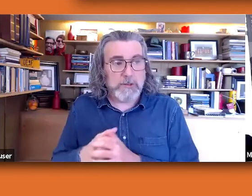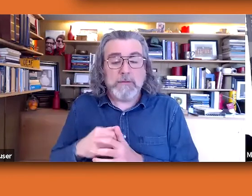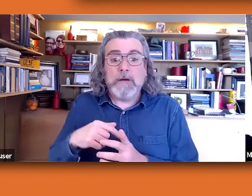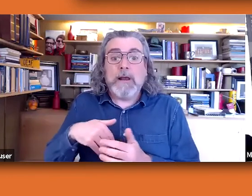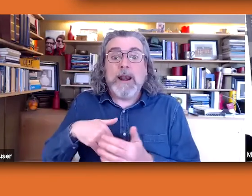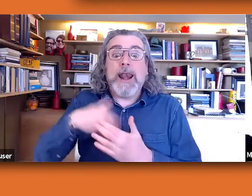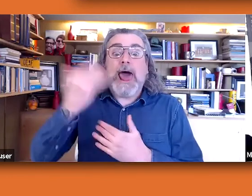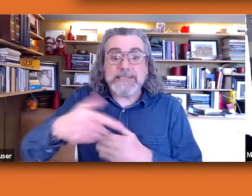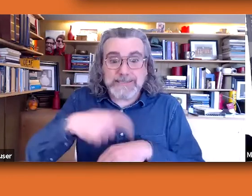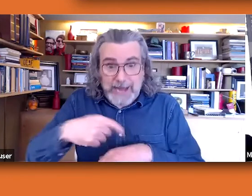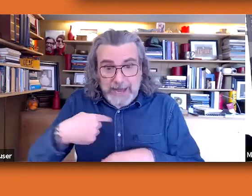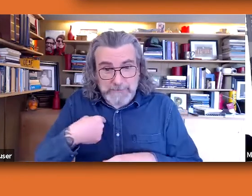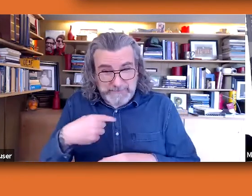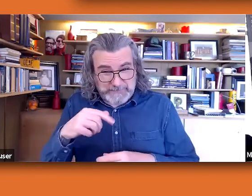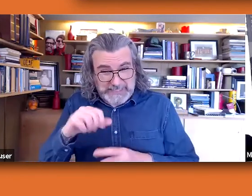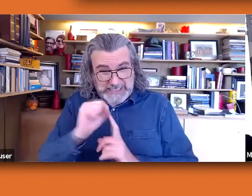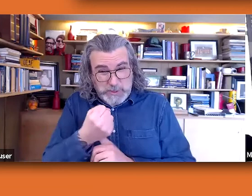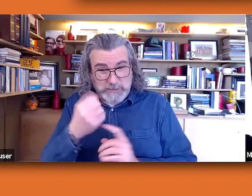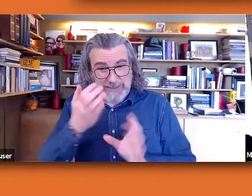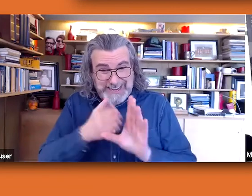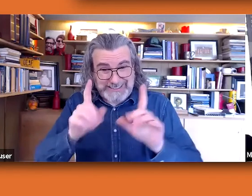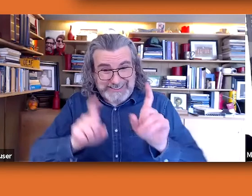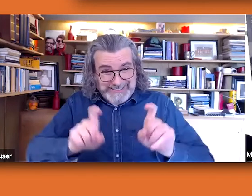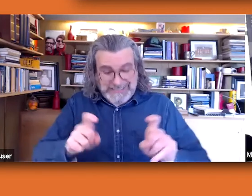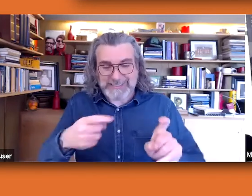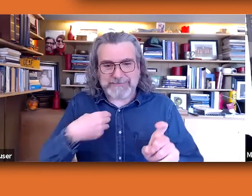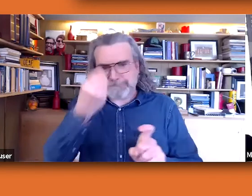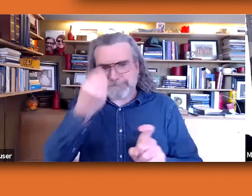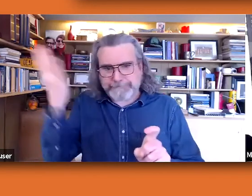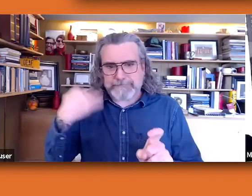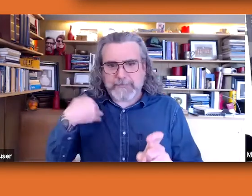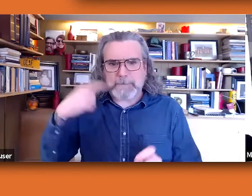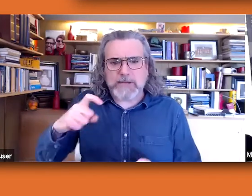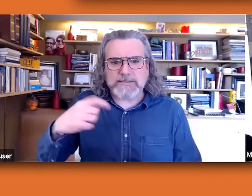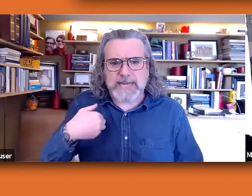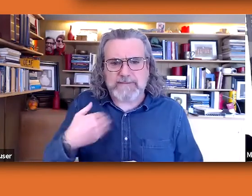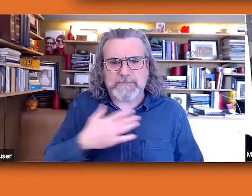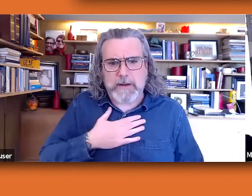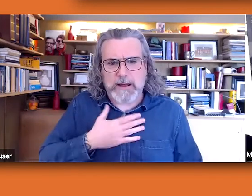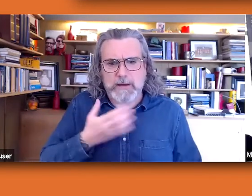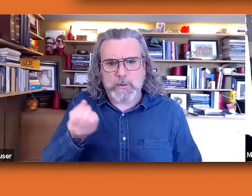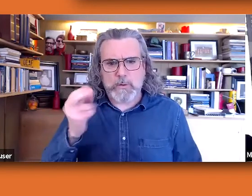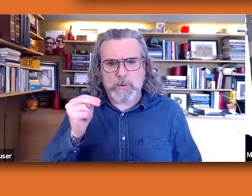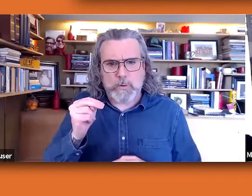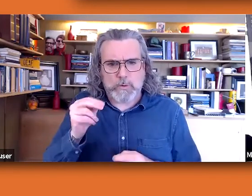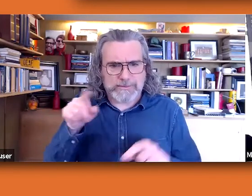And I'm very thankful to that interpreter for educating me on working with interpreters.